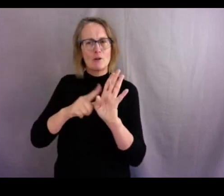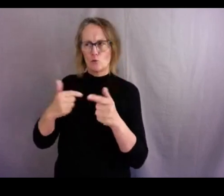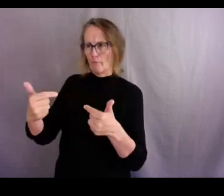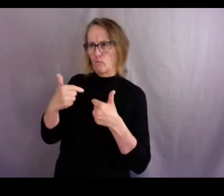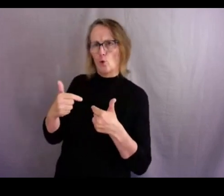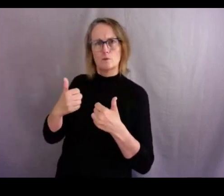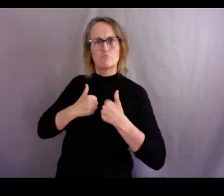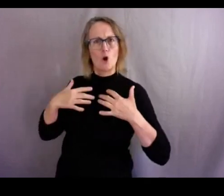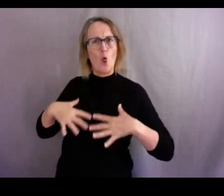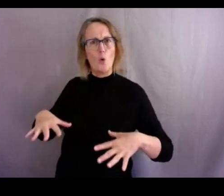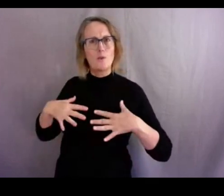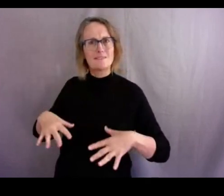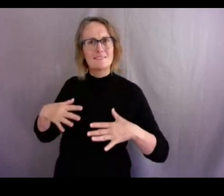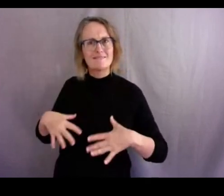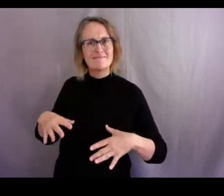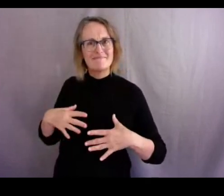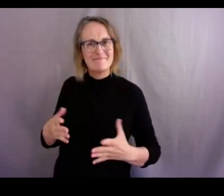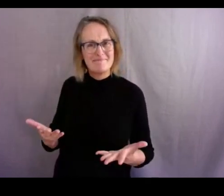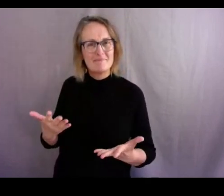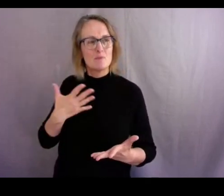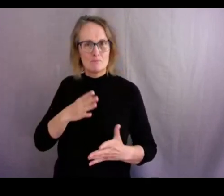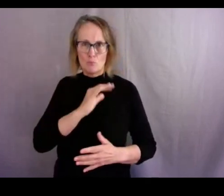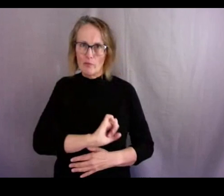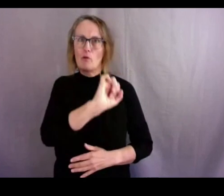I think this take was not that....